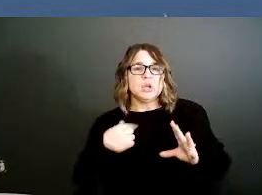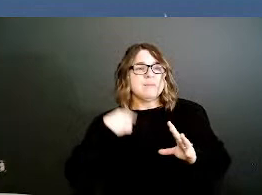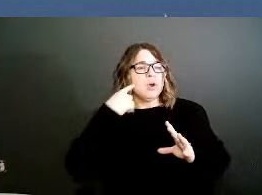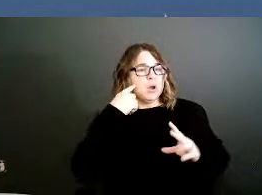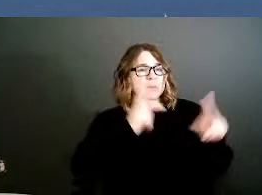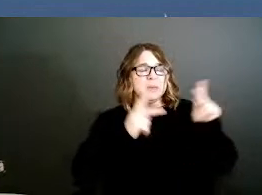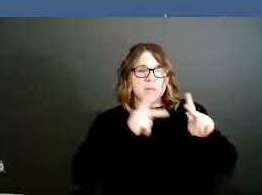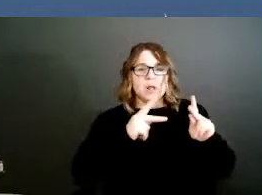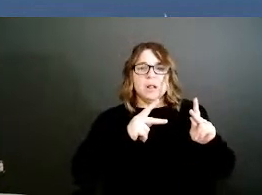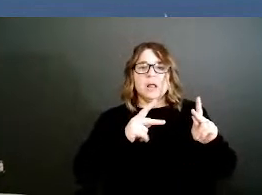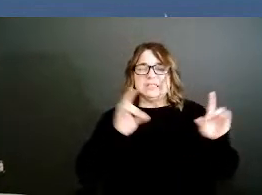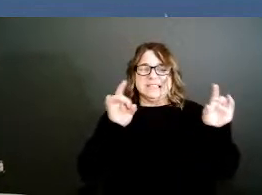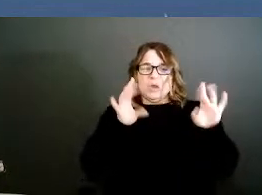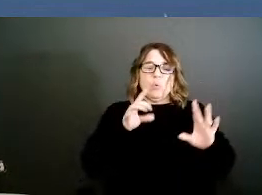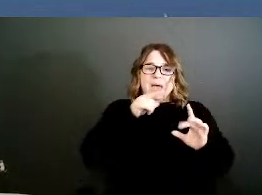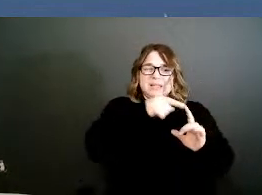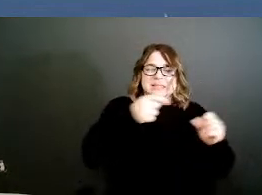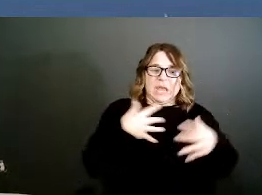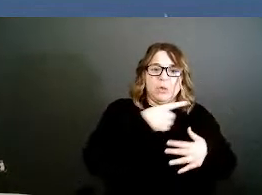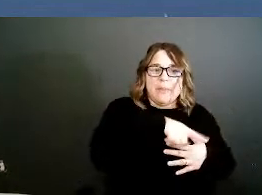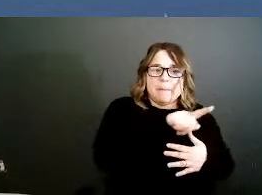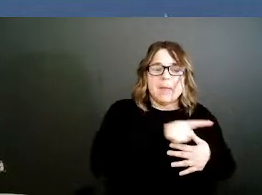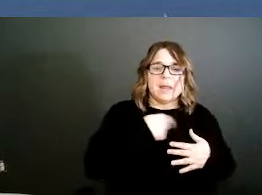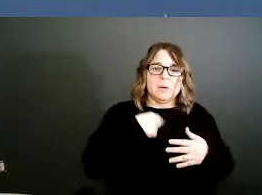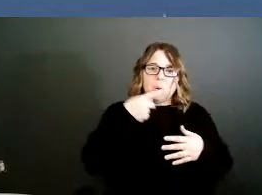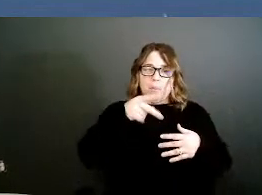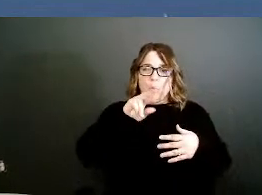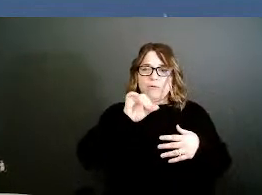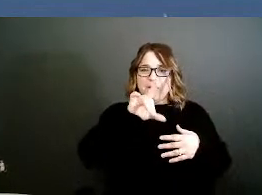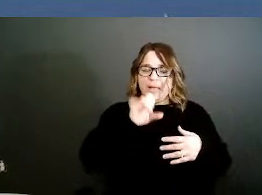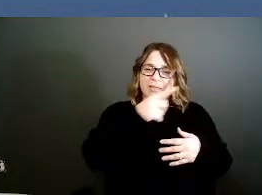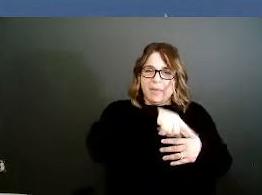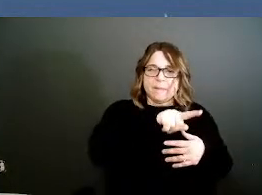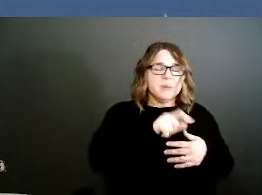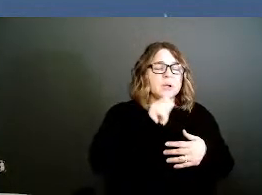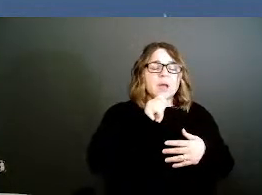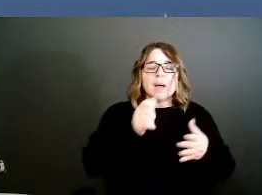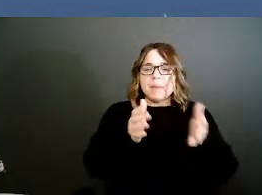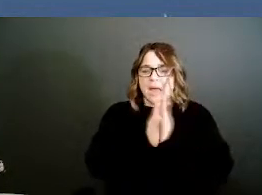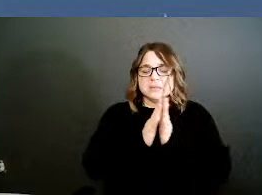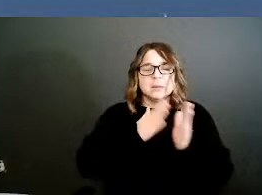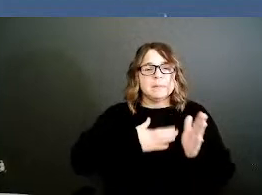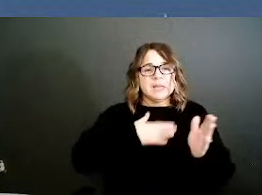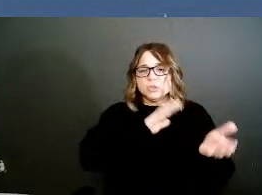MINNEAPOLIS POLICE I'M REQUESTING THAT YOU DO NOT ALLOCATE MORE FUNDS TO THE DEPARTMENT AND PUT THOSE FUNDS TOWARDS THE OFFICE OF VIOLENCE PREVENTION.